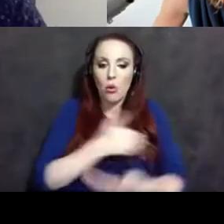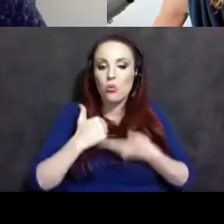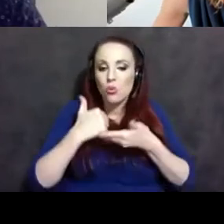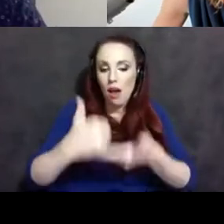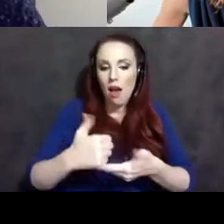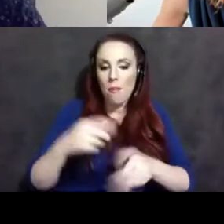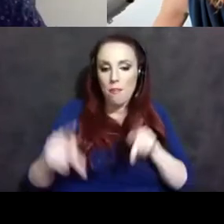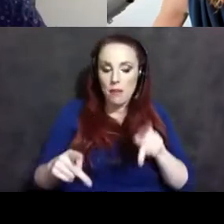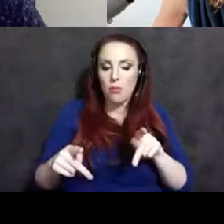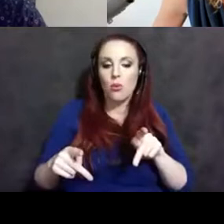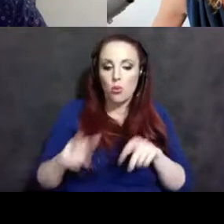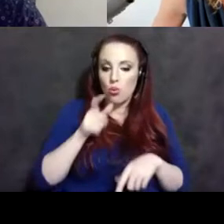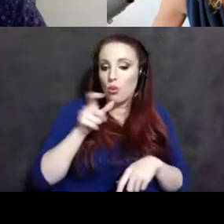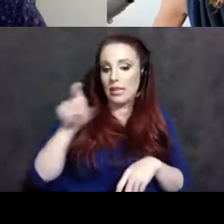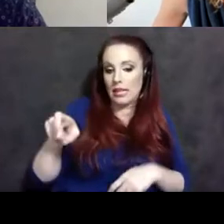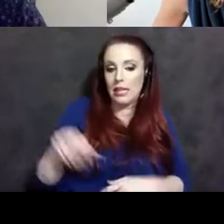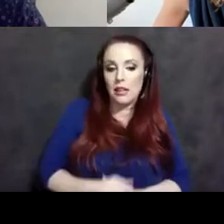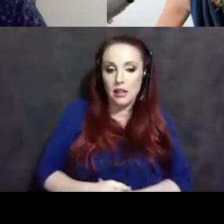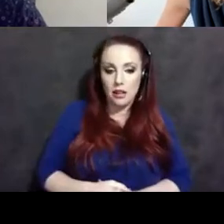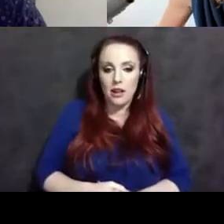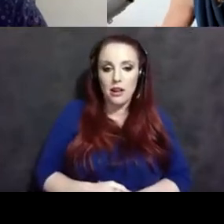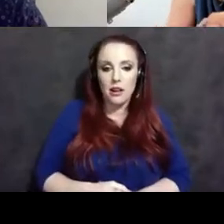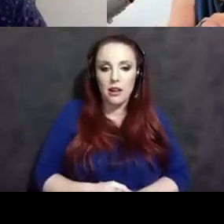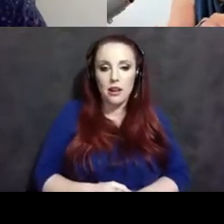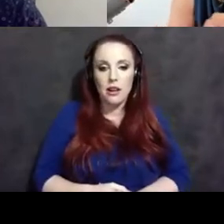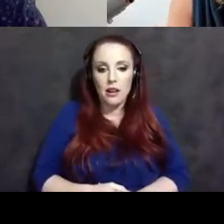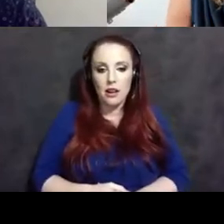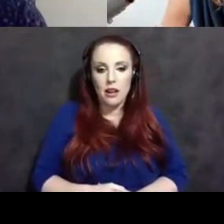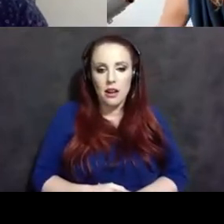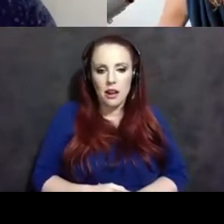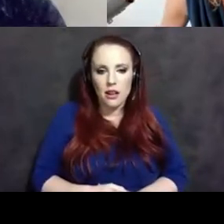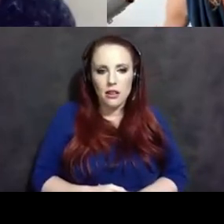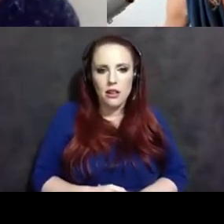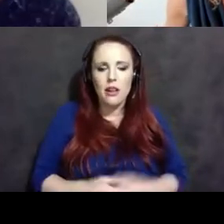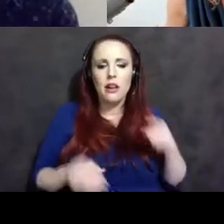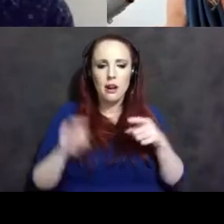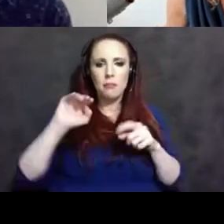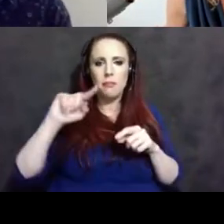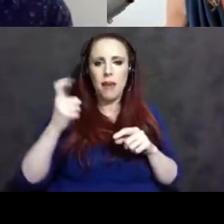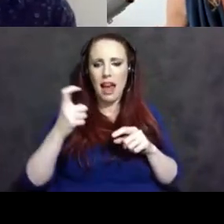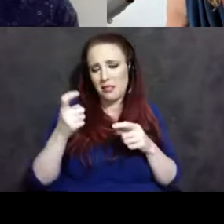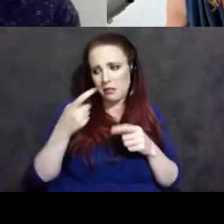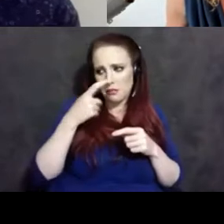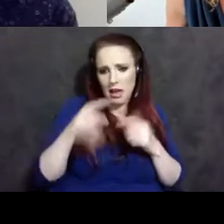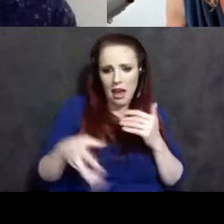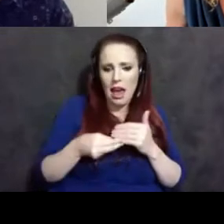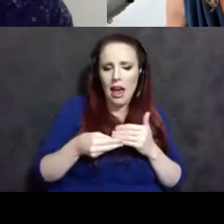Yeah, I would like to share a few thoughts, if you don't mind, Sloan. OK.